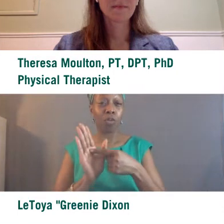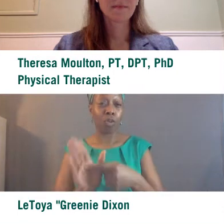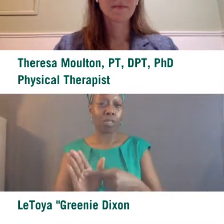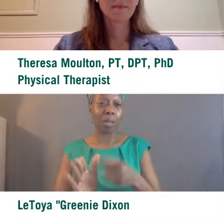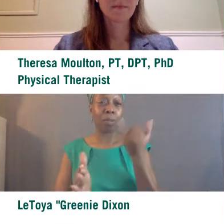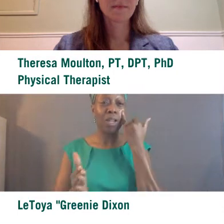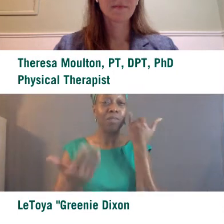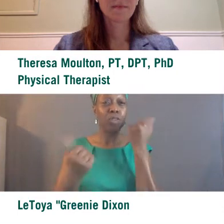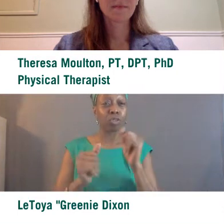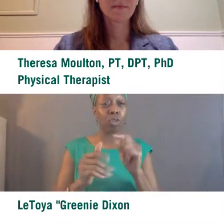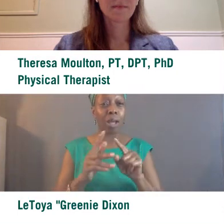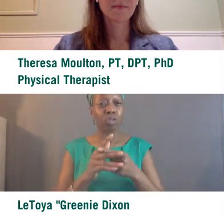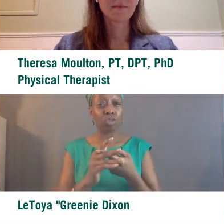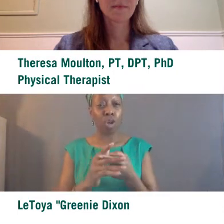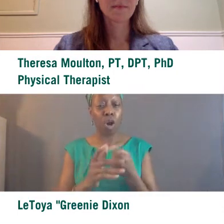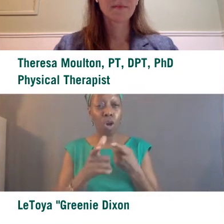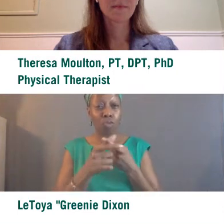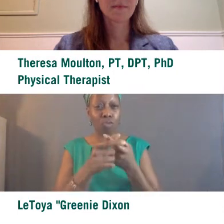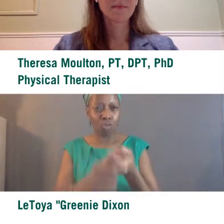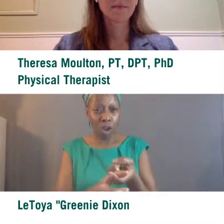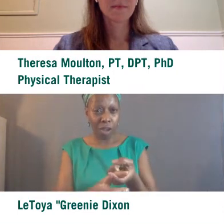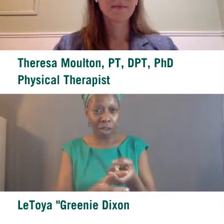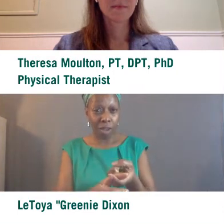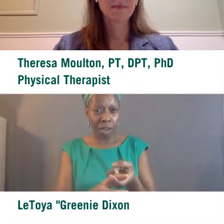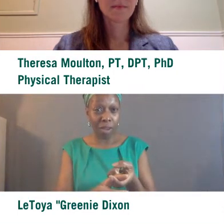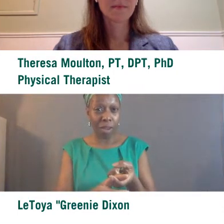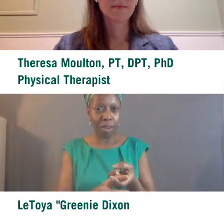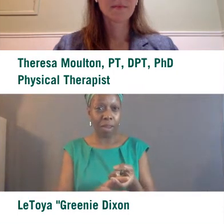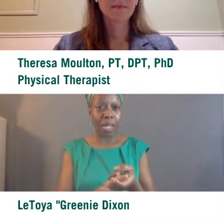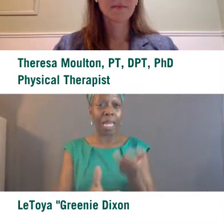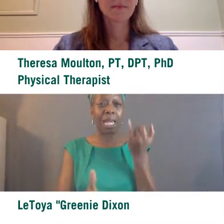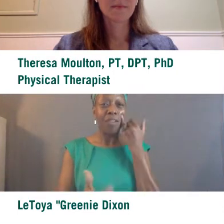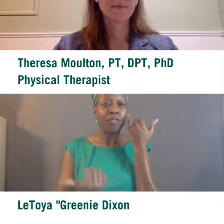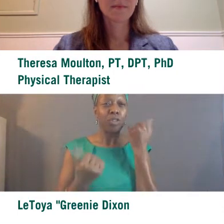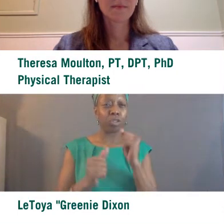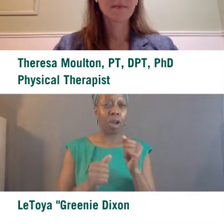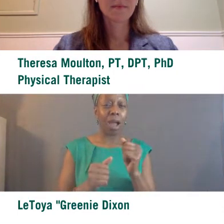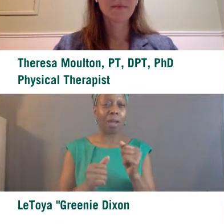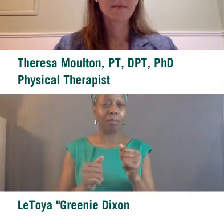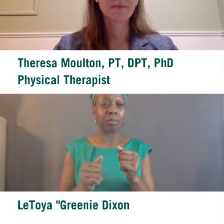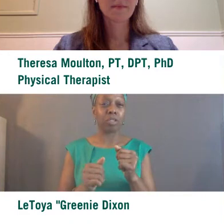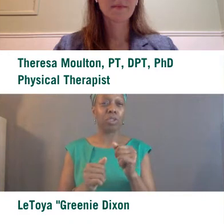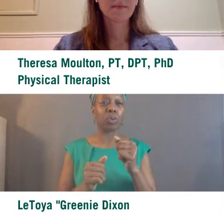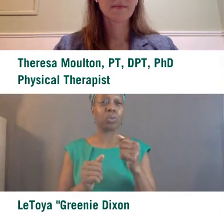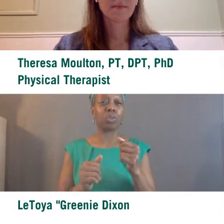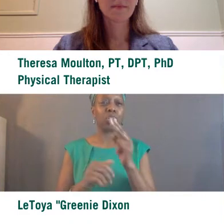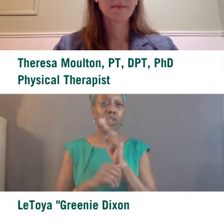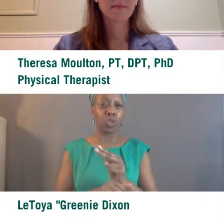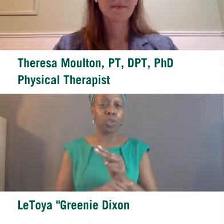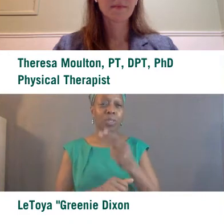and if you're starting to try to have a heel toe you may start running just on your toes